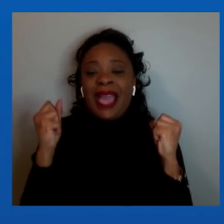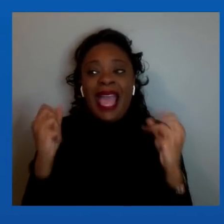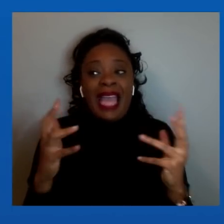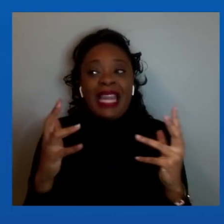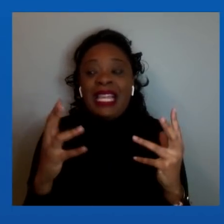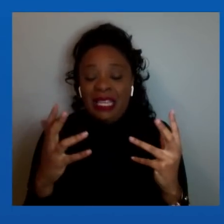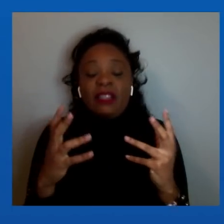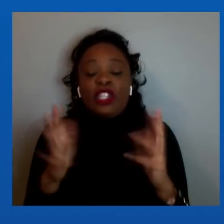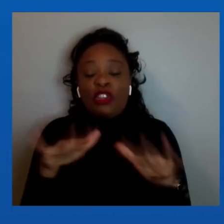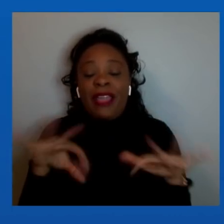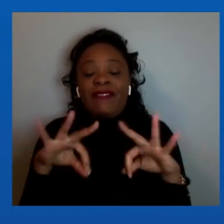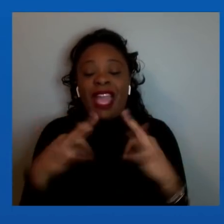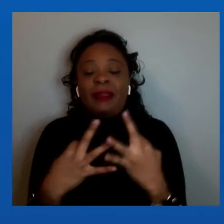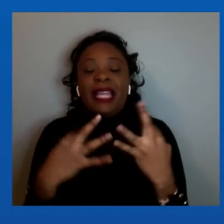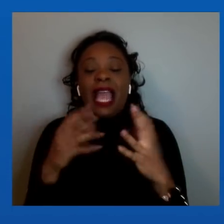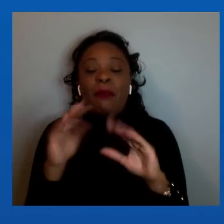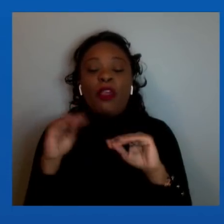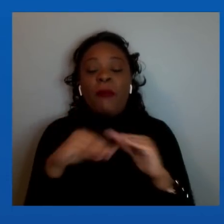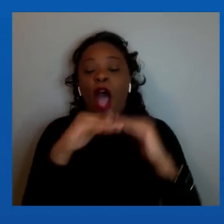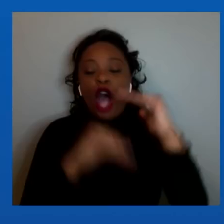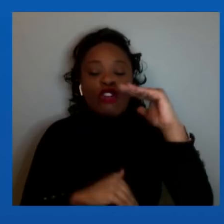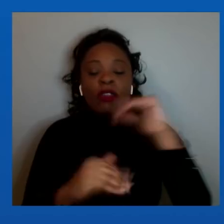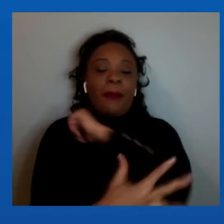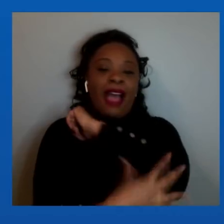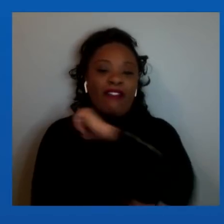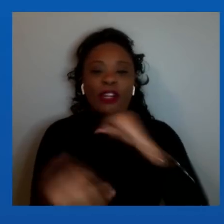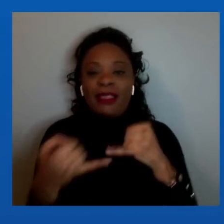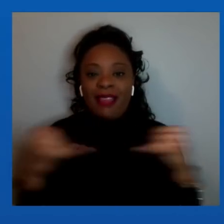And so that's what the American Rescue Plan did.